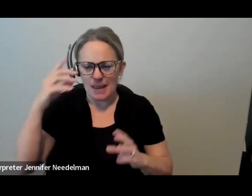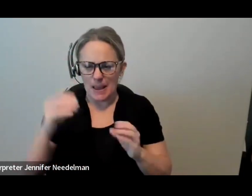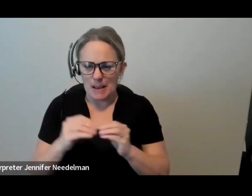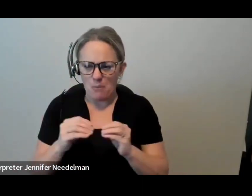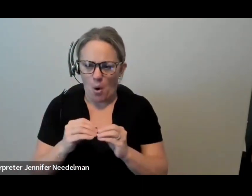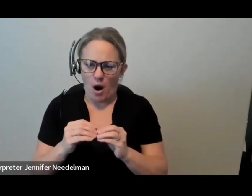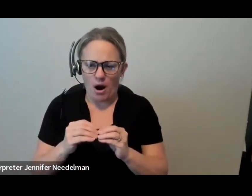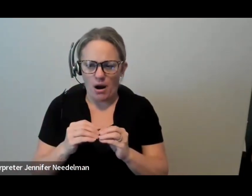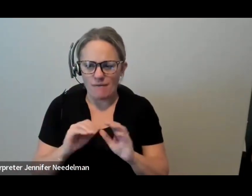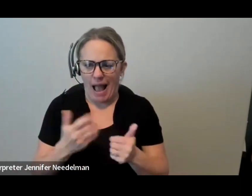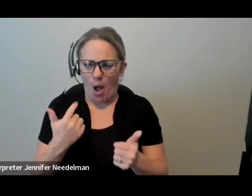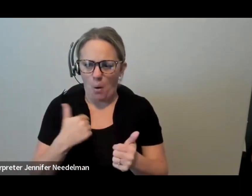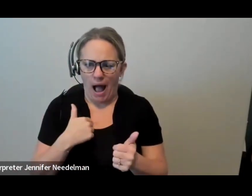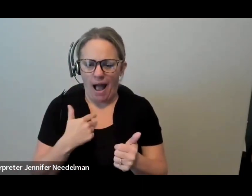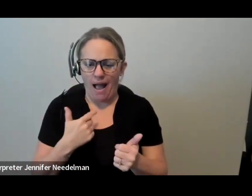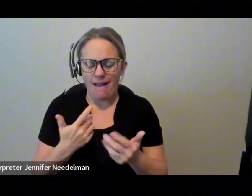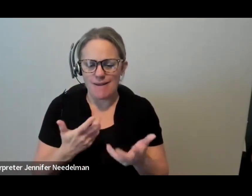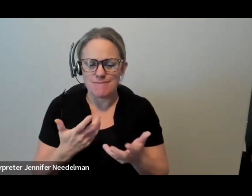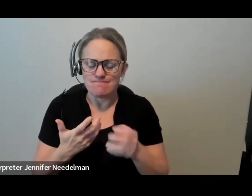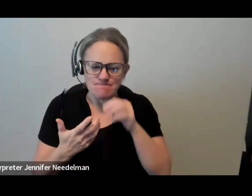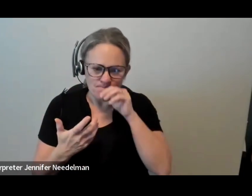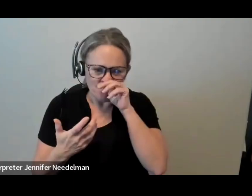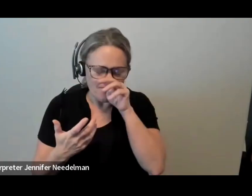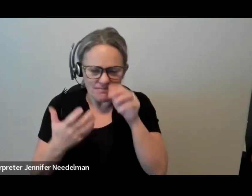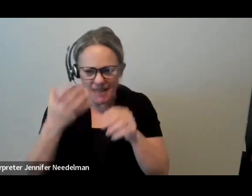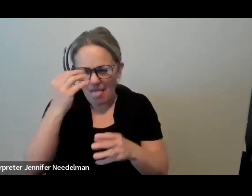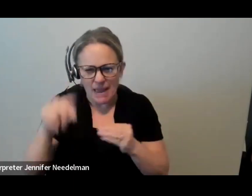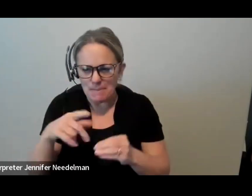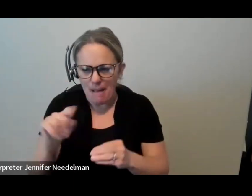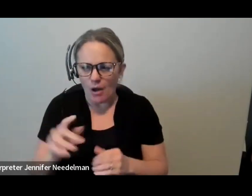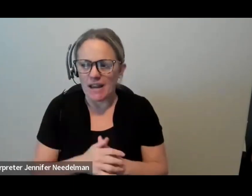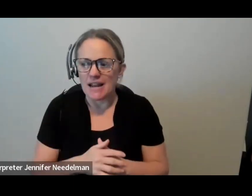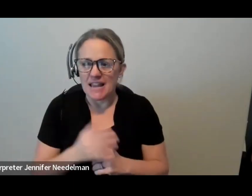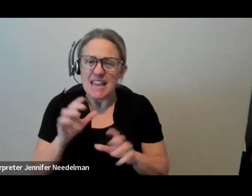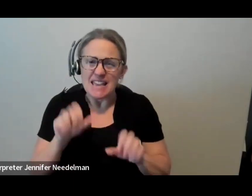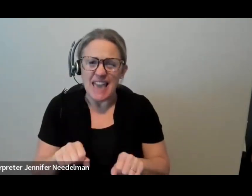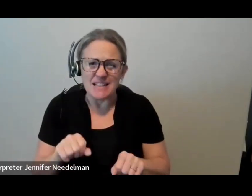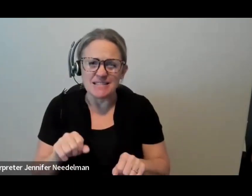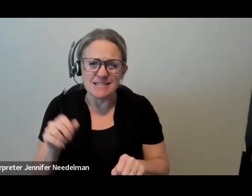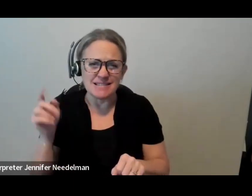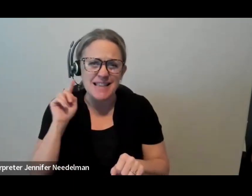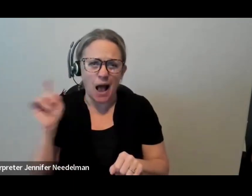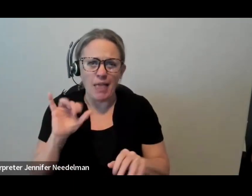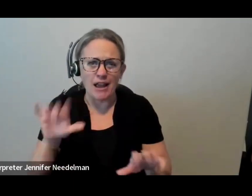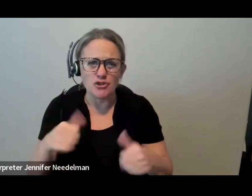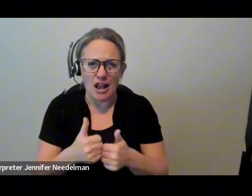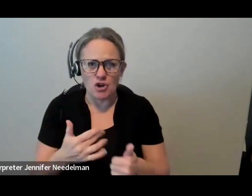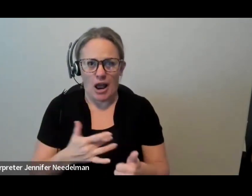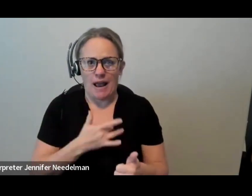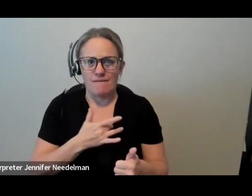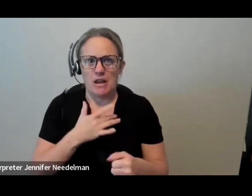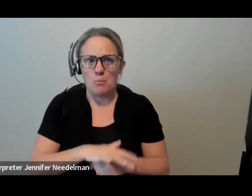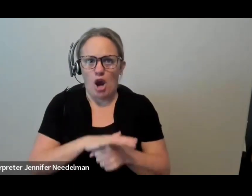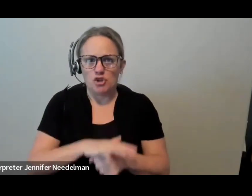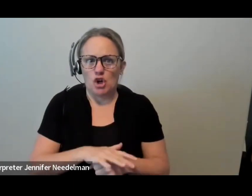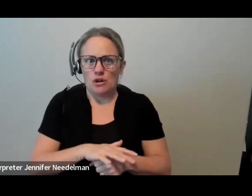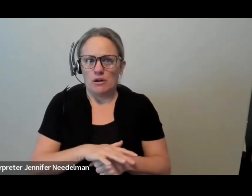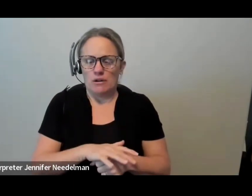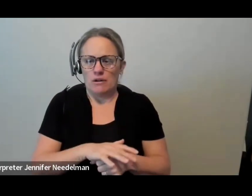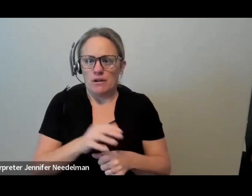but basically it can sound daunting if, or I honestly feel a little pressure when I hear accessibility is everyone's responsibility.